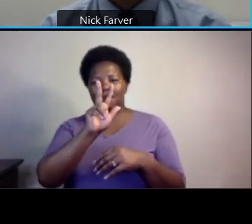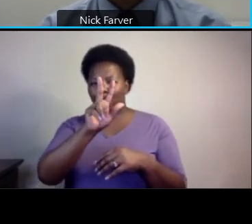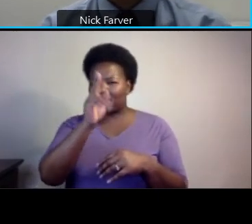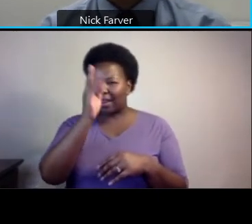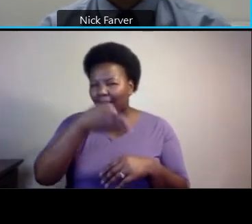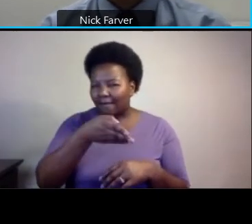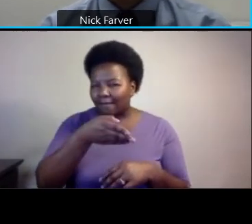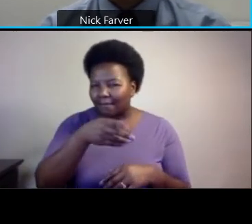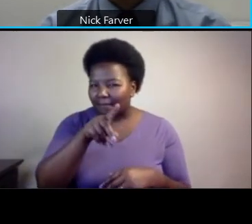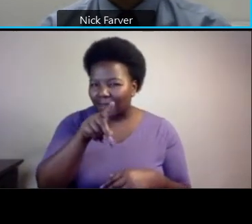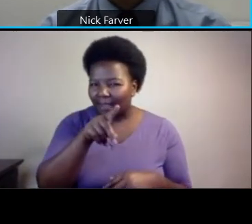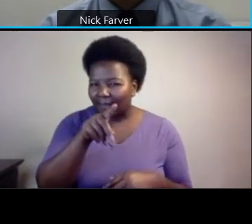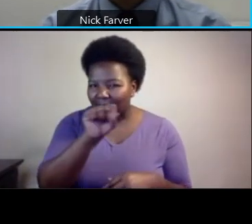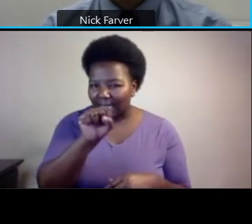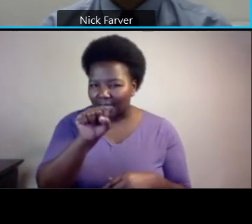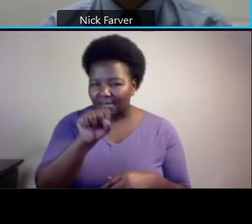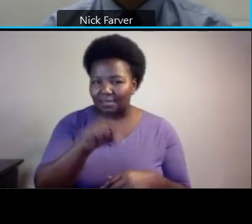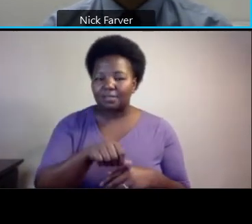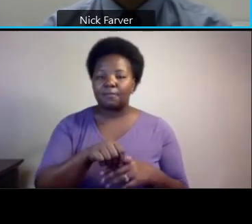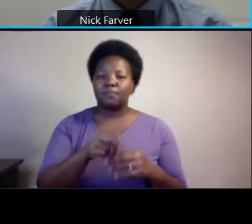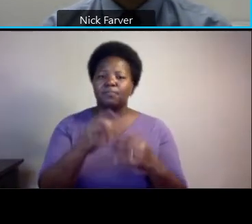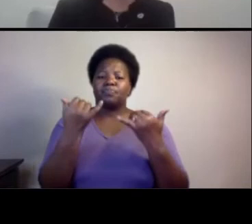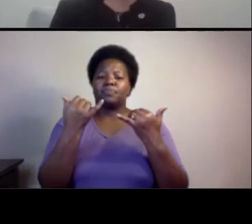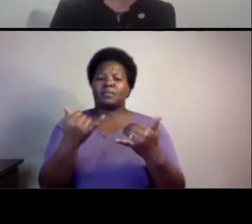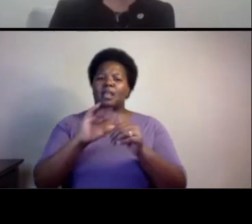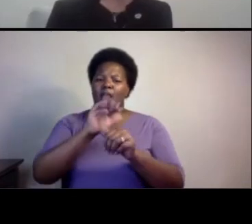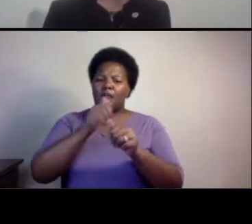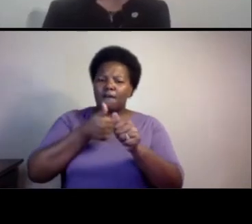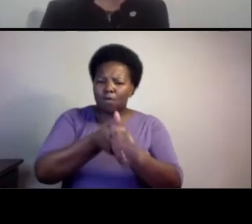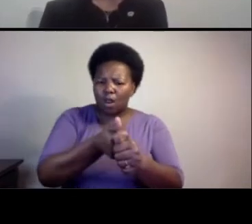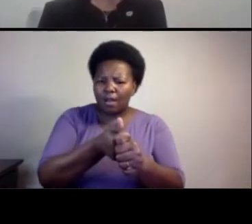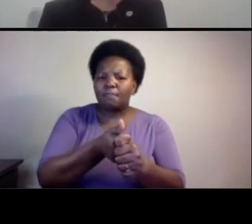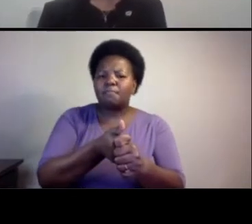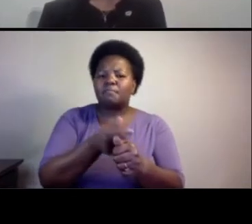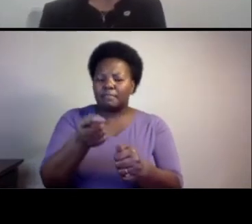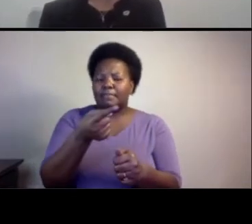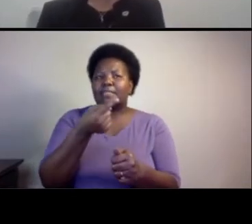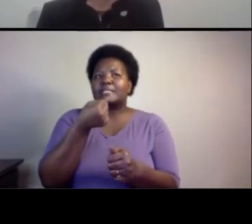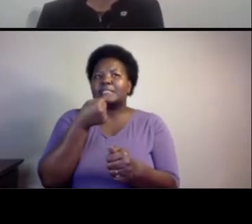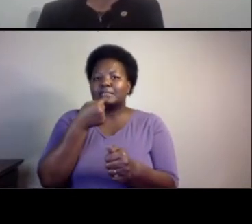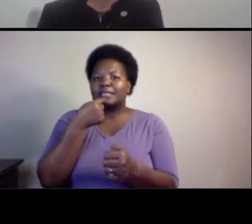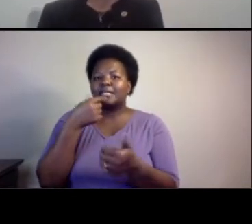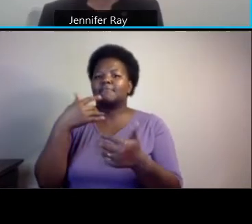the next is just appreciating a follow-up conversation and so there is an answer in here